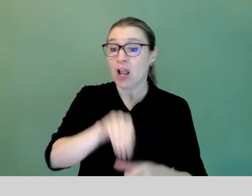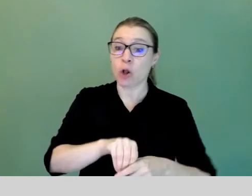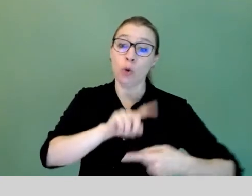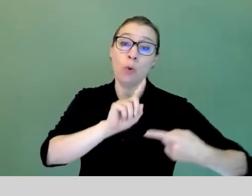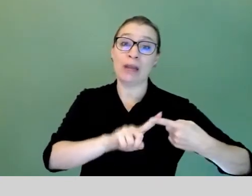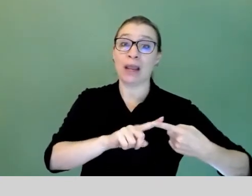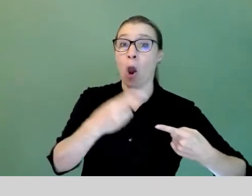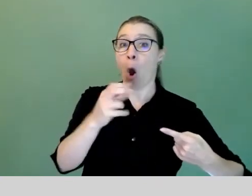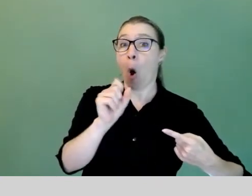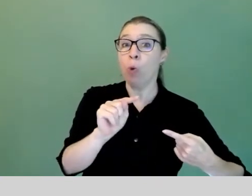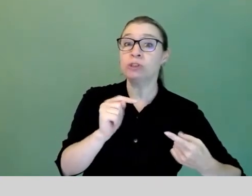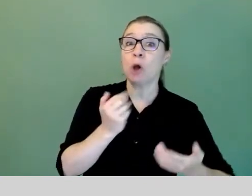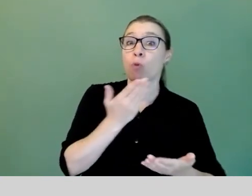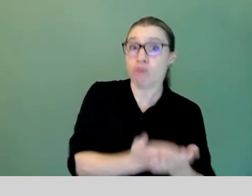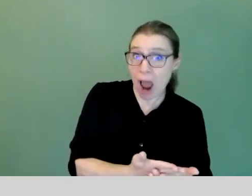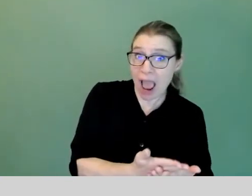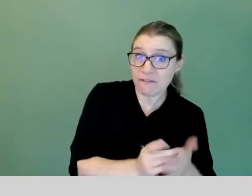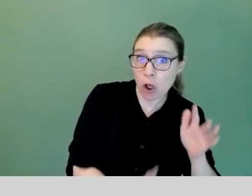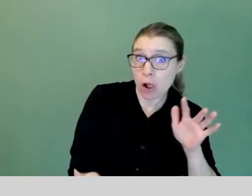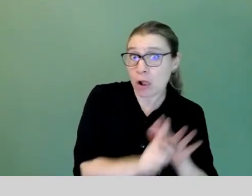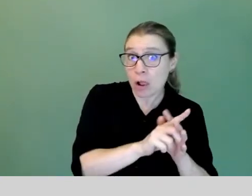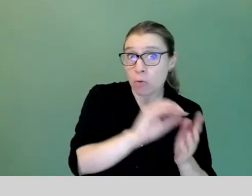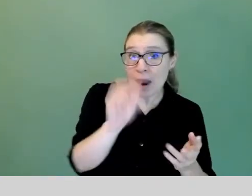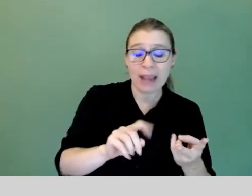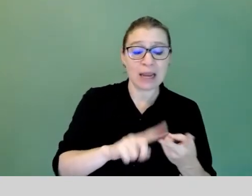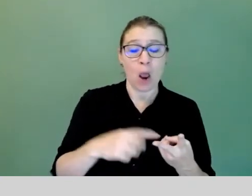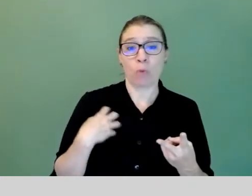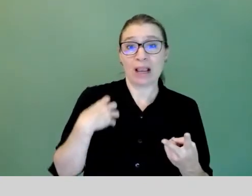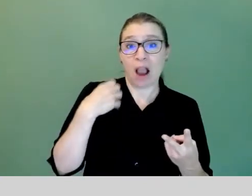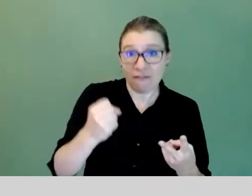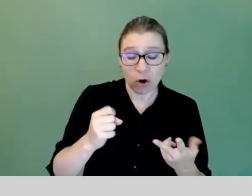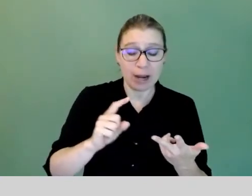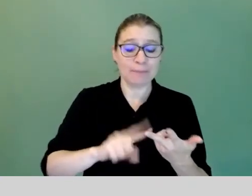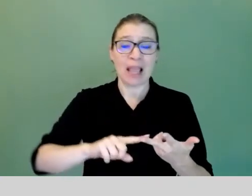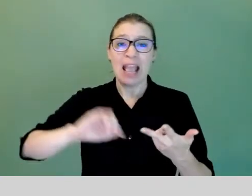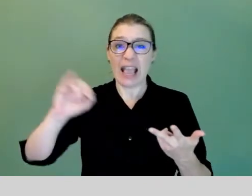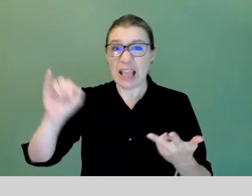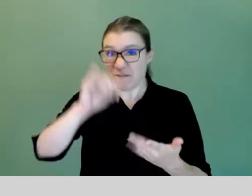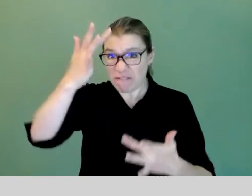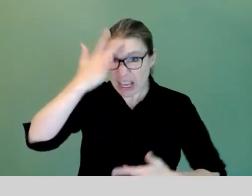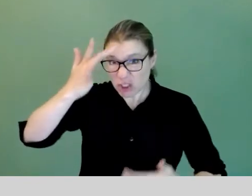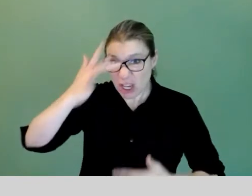Including host arrival rate, recovery rate, infection rate, and death rate.